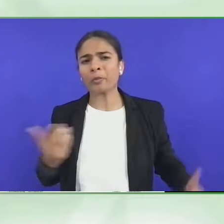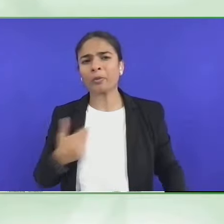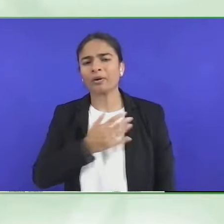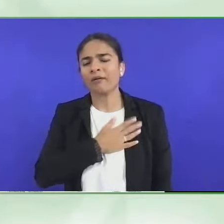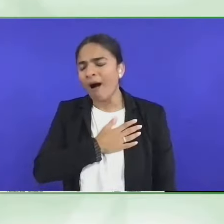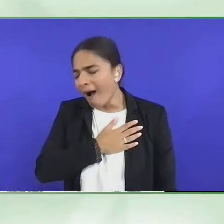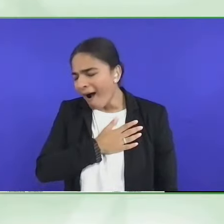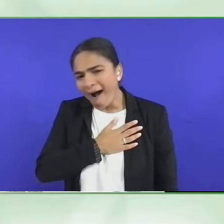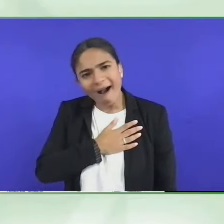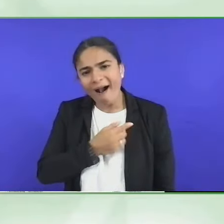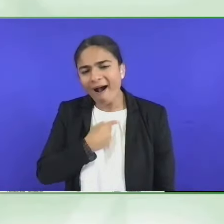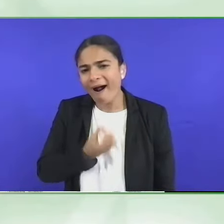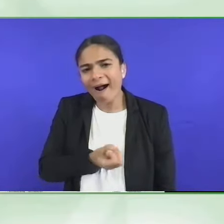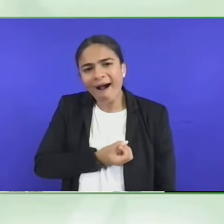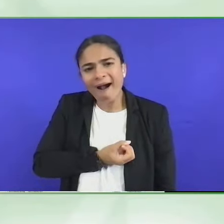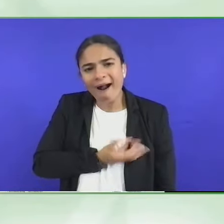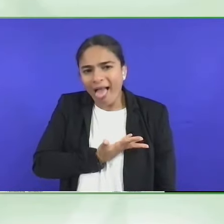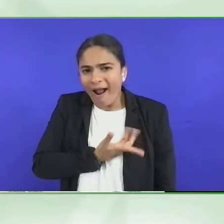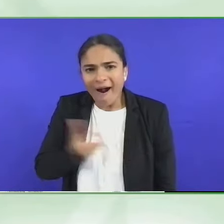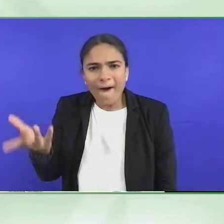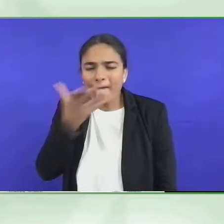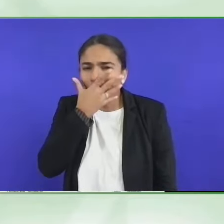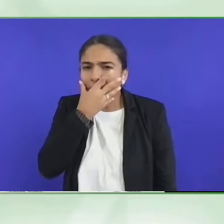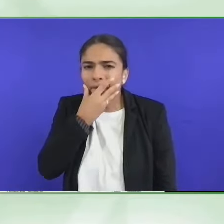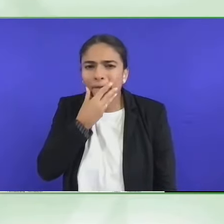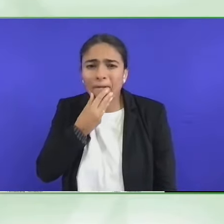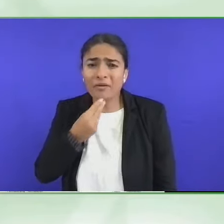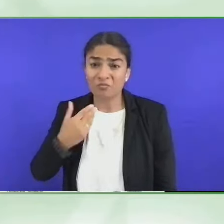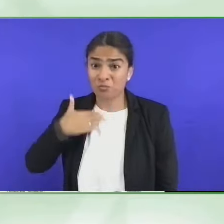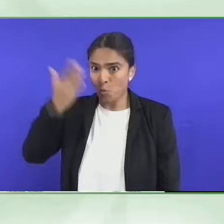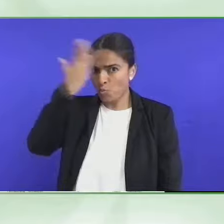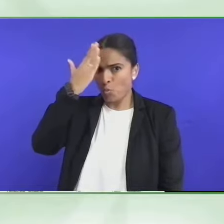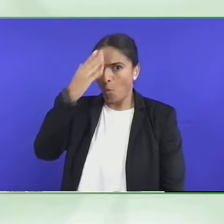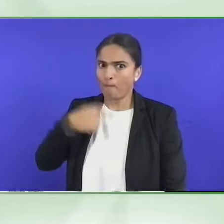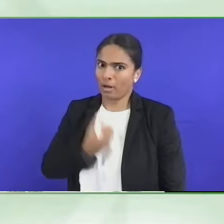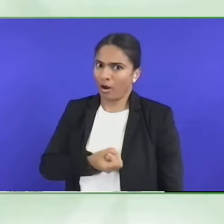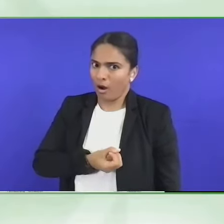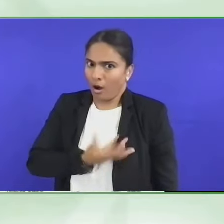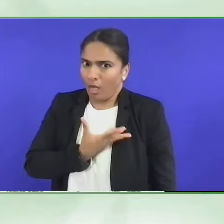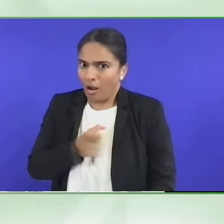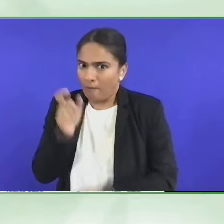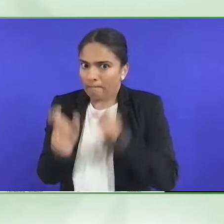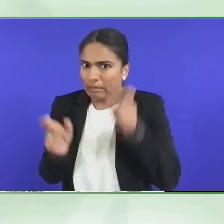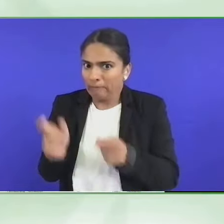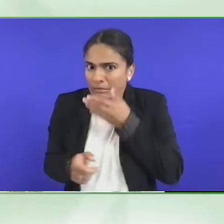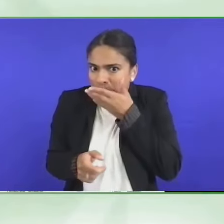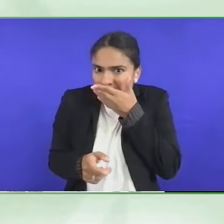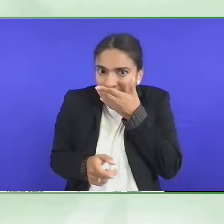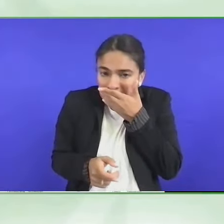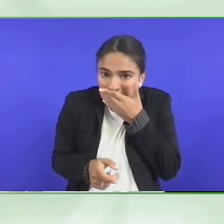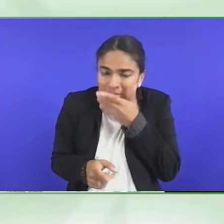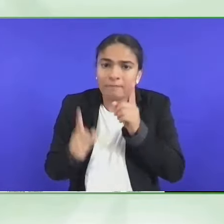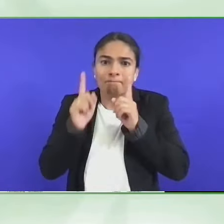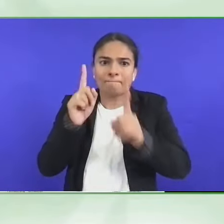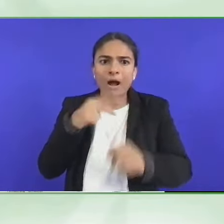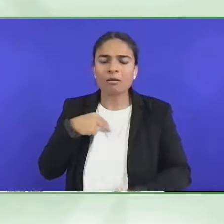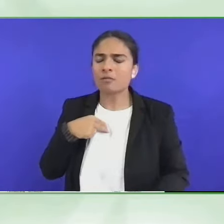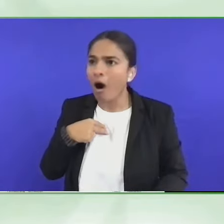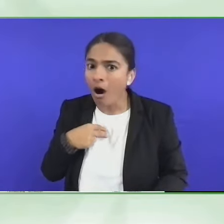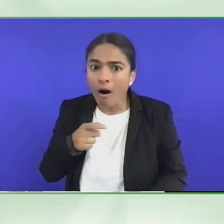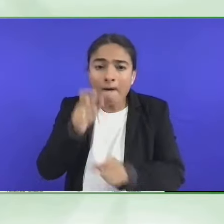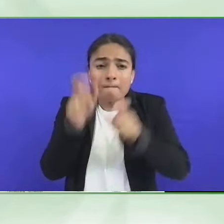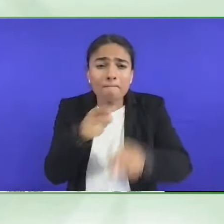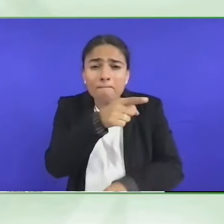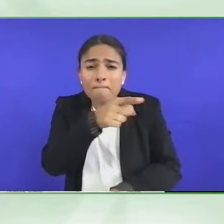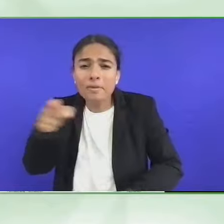Mary, I know you are representing Cisco, a person that has your own